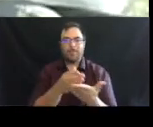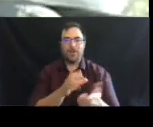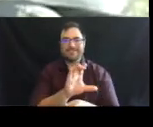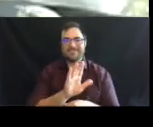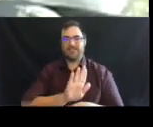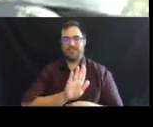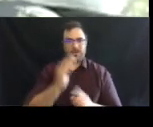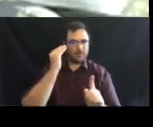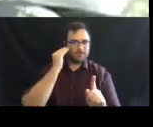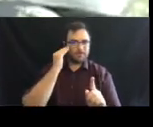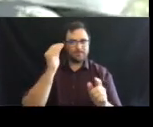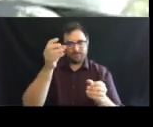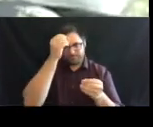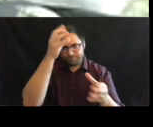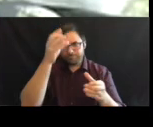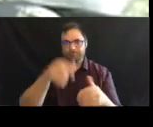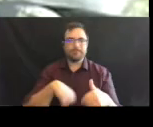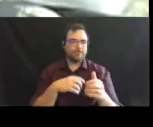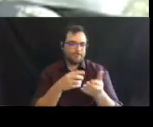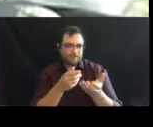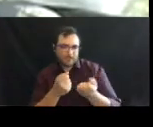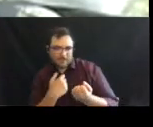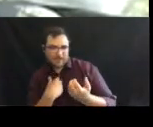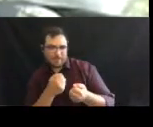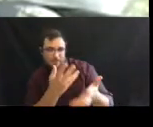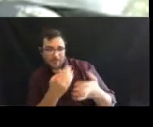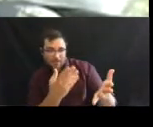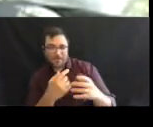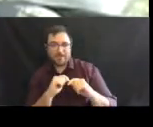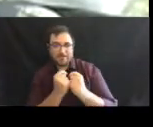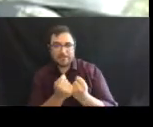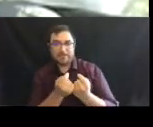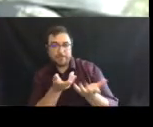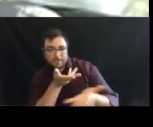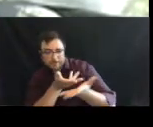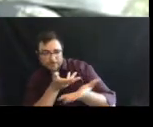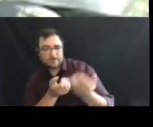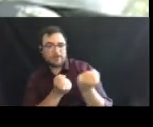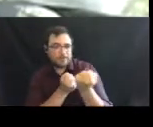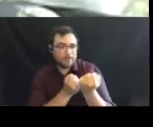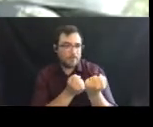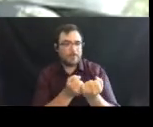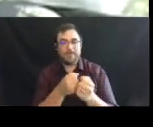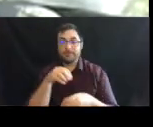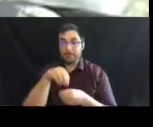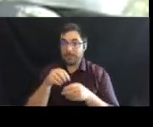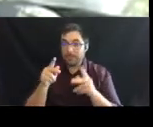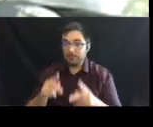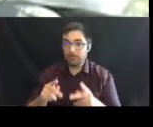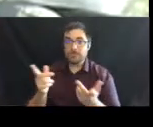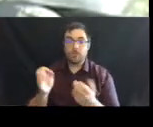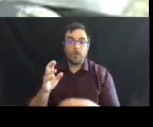by being a team member, providing a combination of in-person and tele intervention supports and